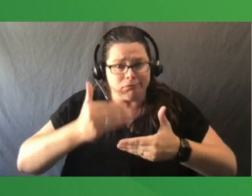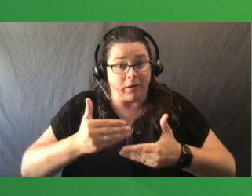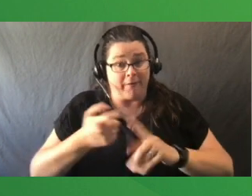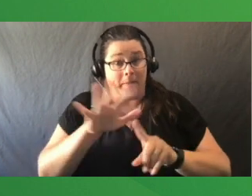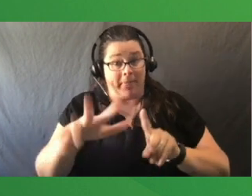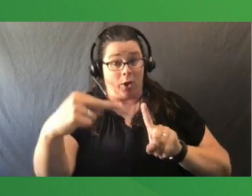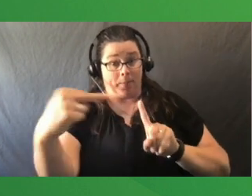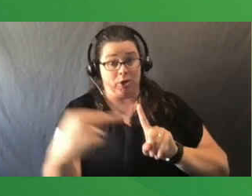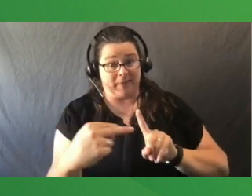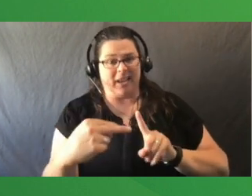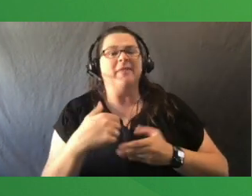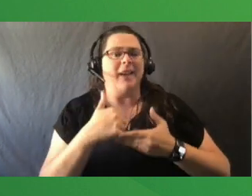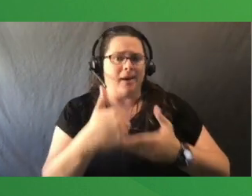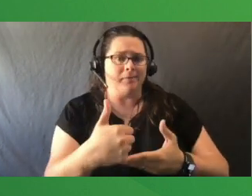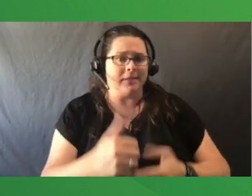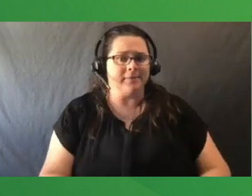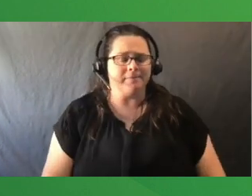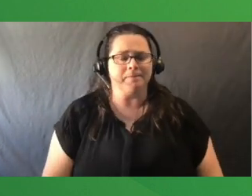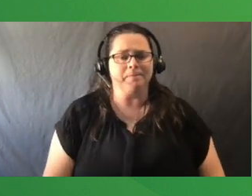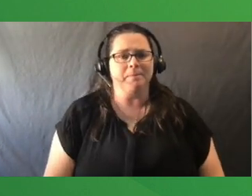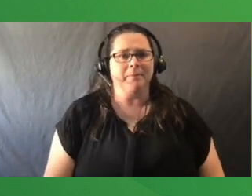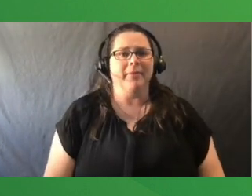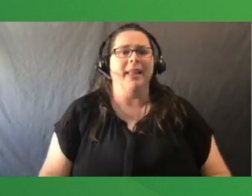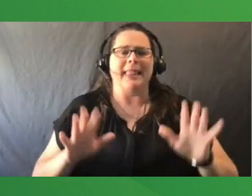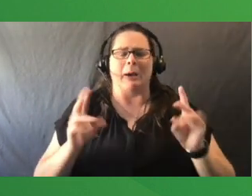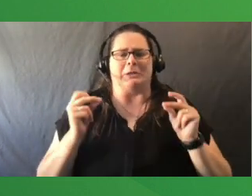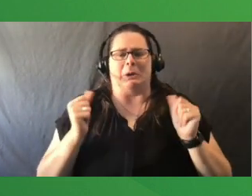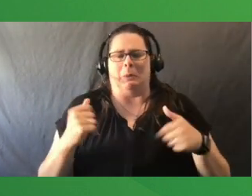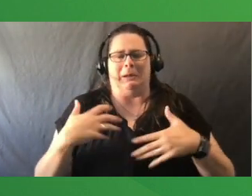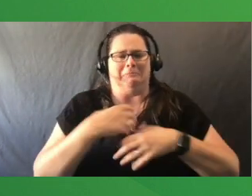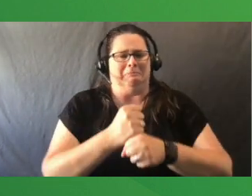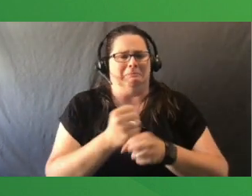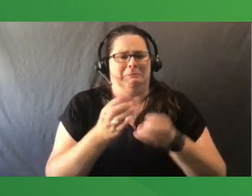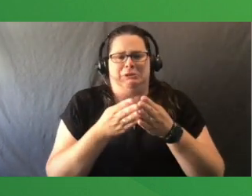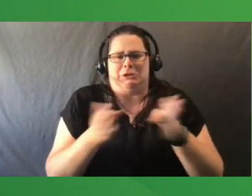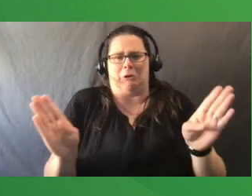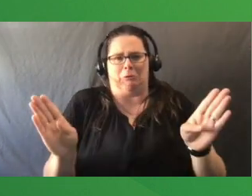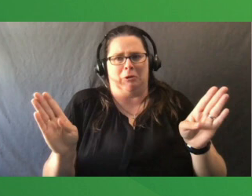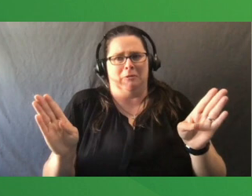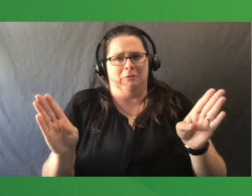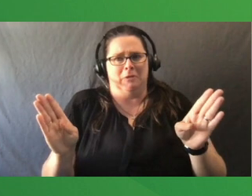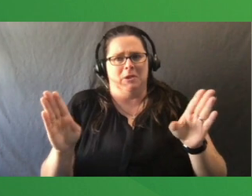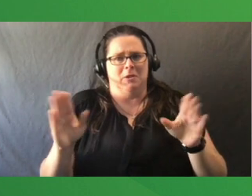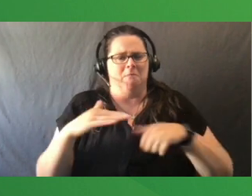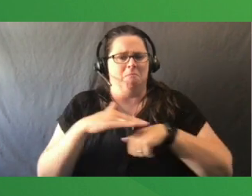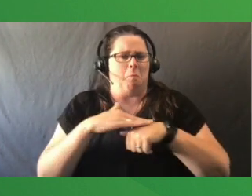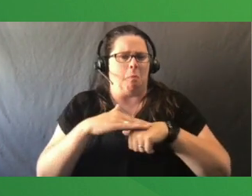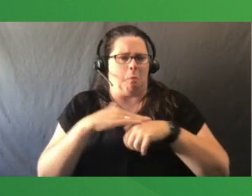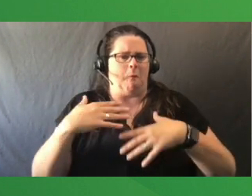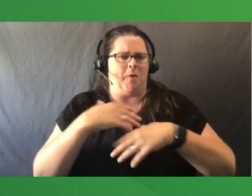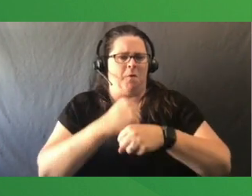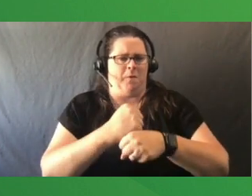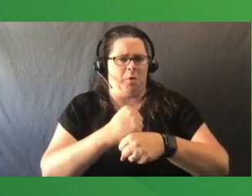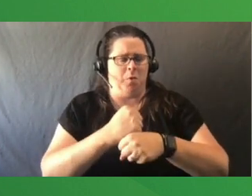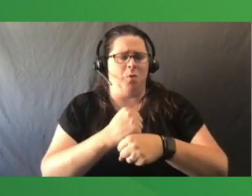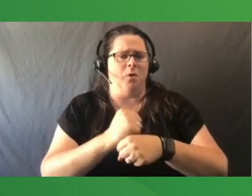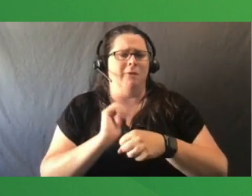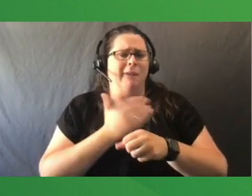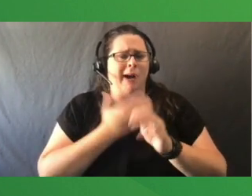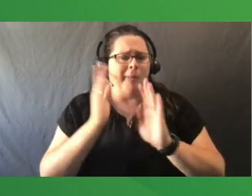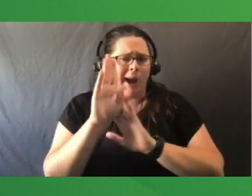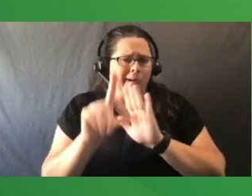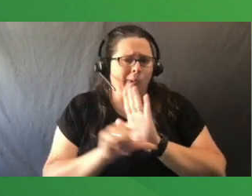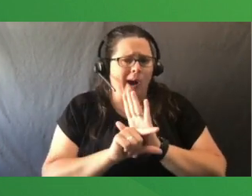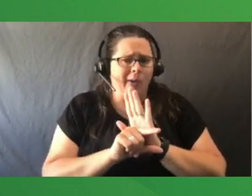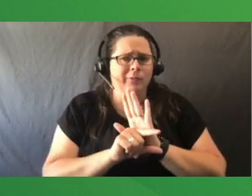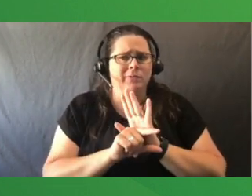So that was a real quick general kind of overview of the background of how we're thinking about